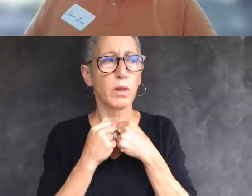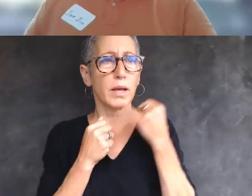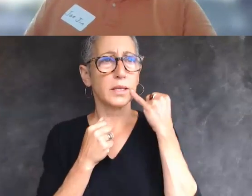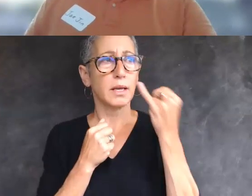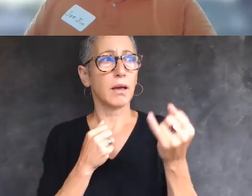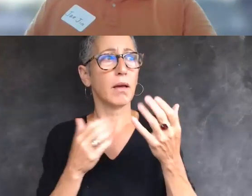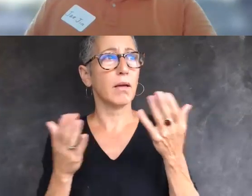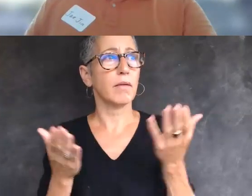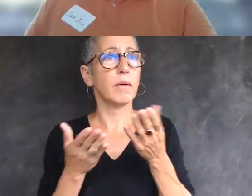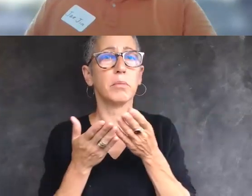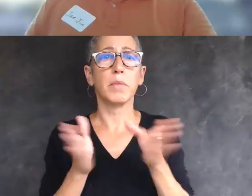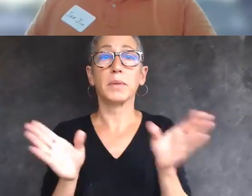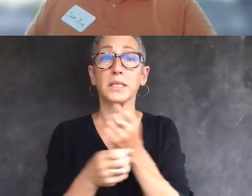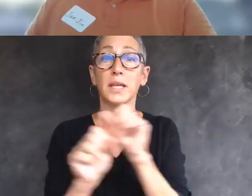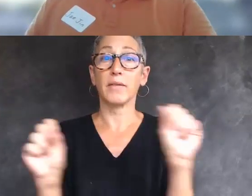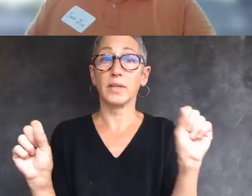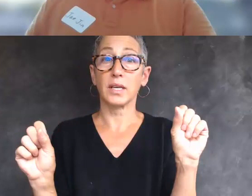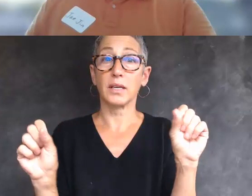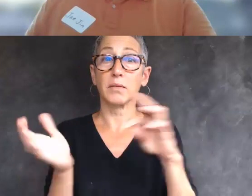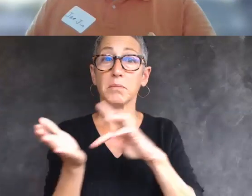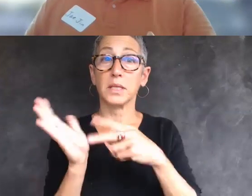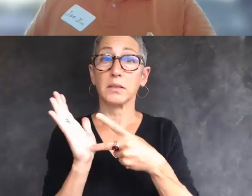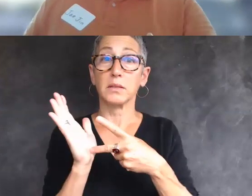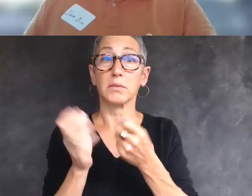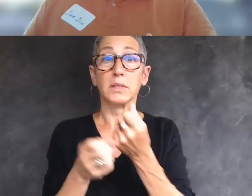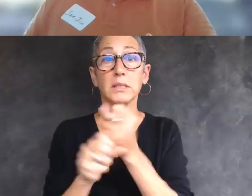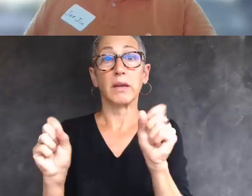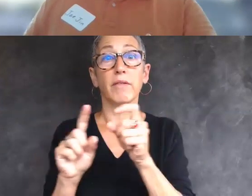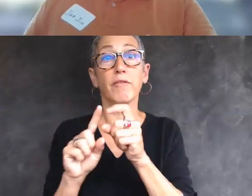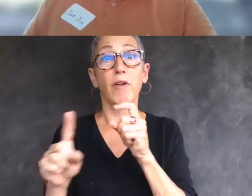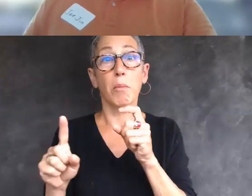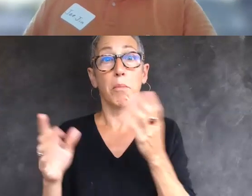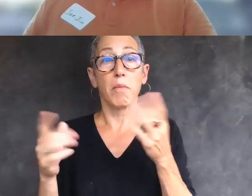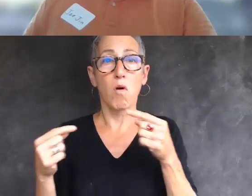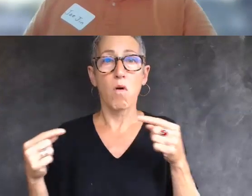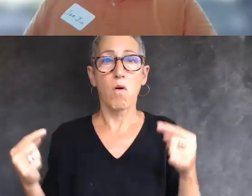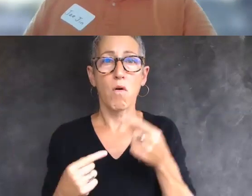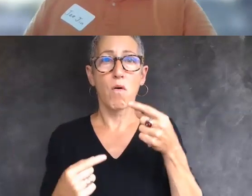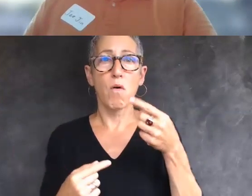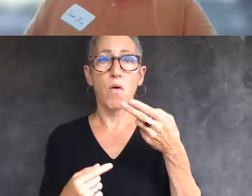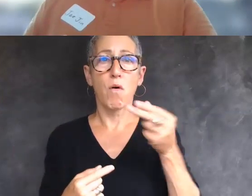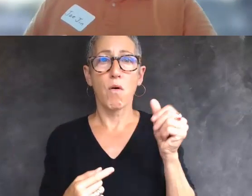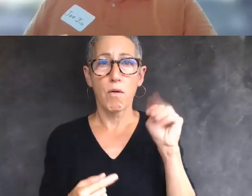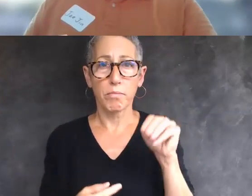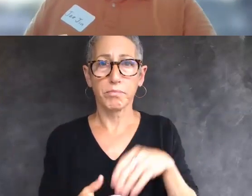Public safety is about safety, safe from harm, the feeling that we all have the right